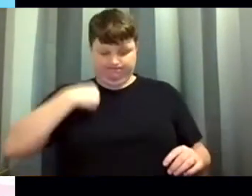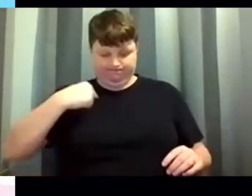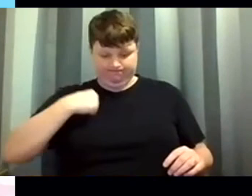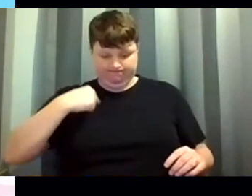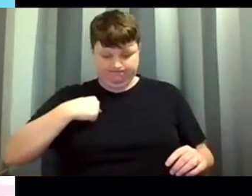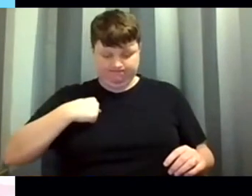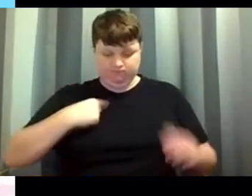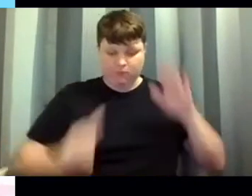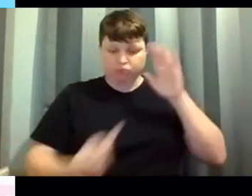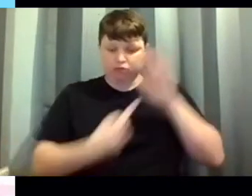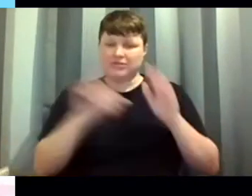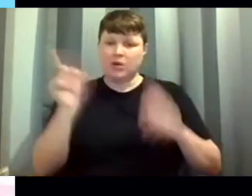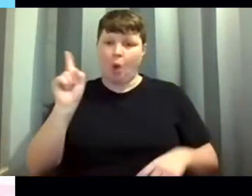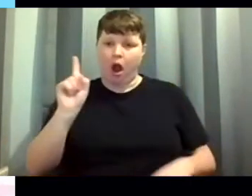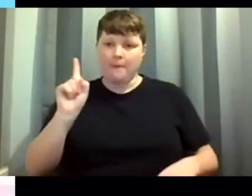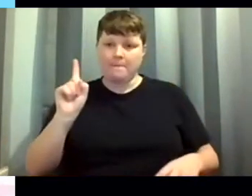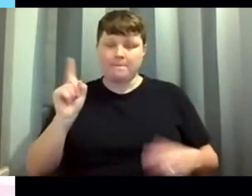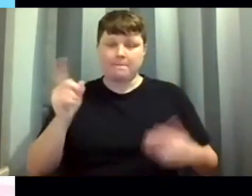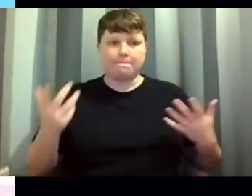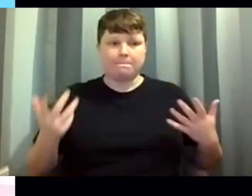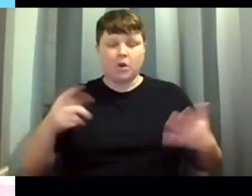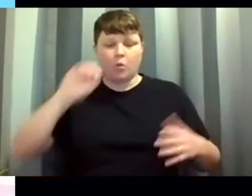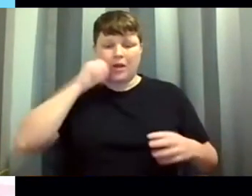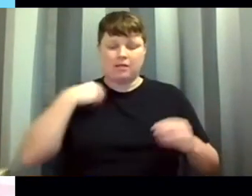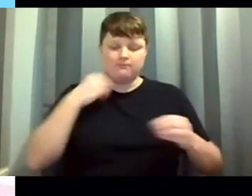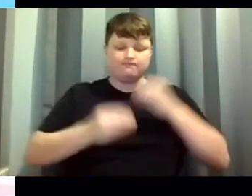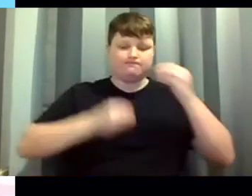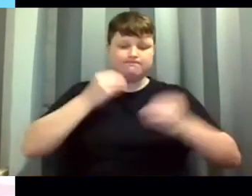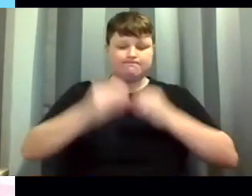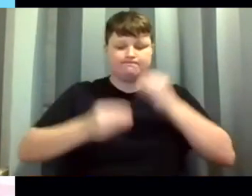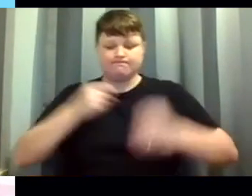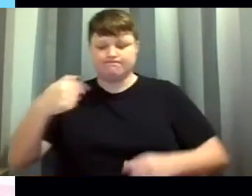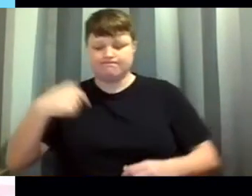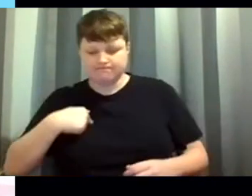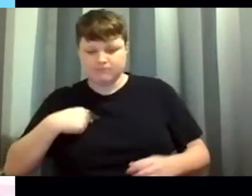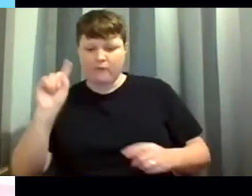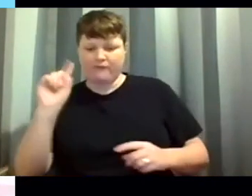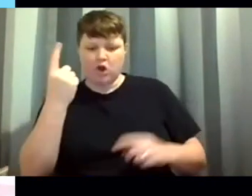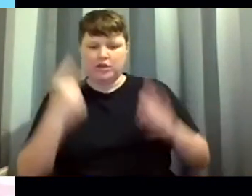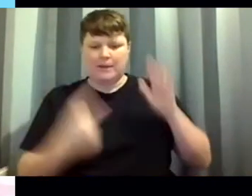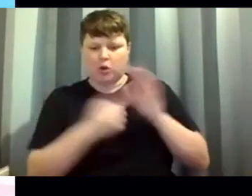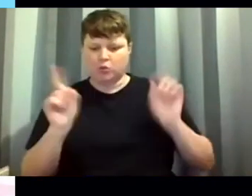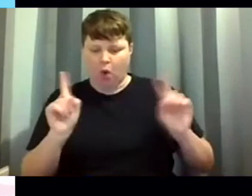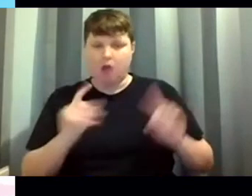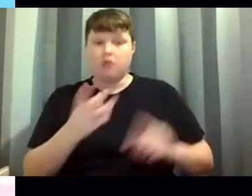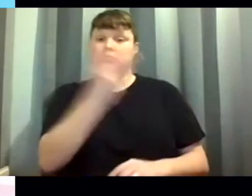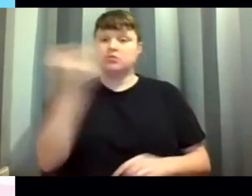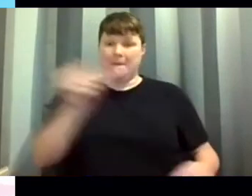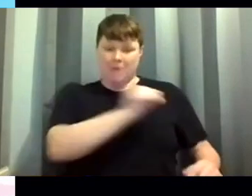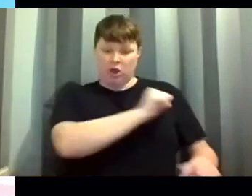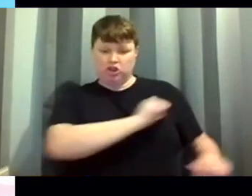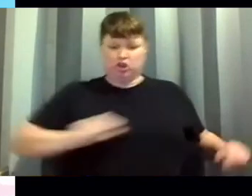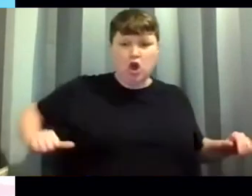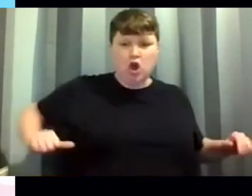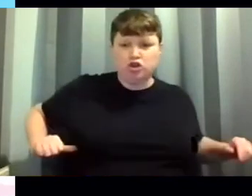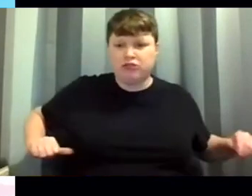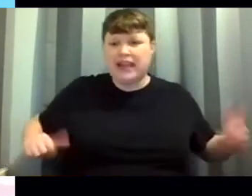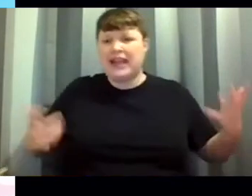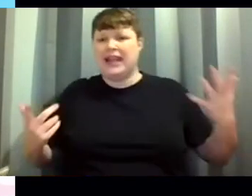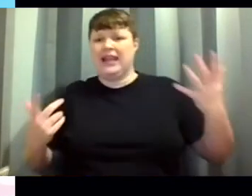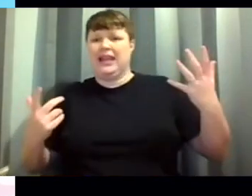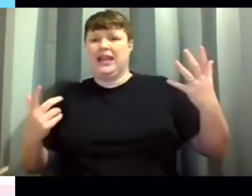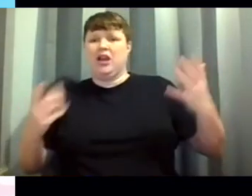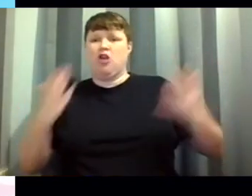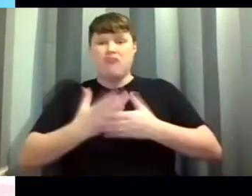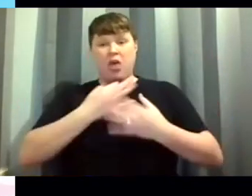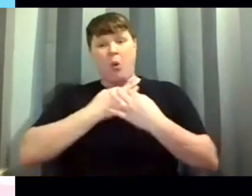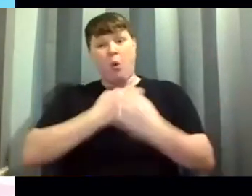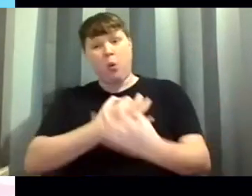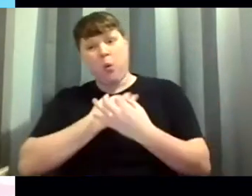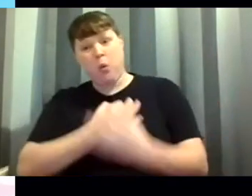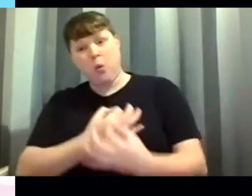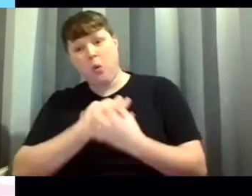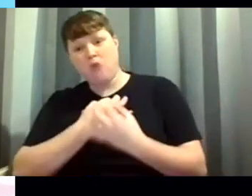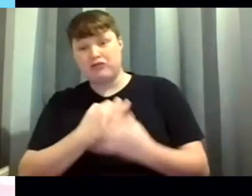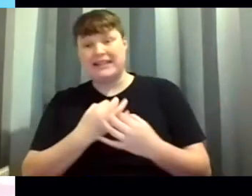works for them, and their situation. Some are major surgery, with risks that are reasonable, and, you